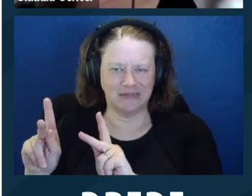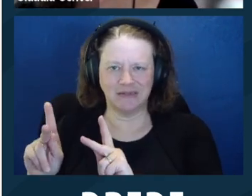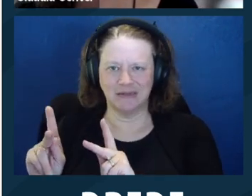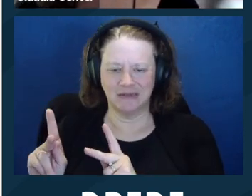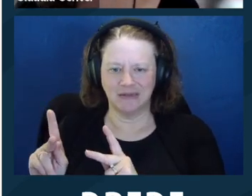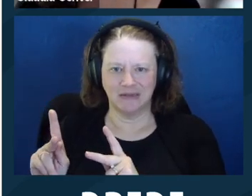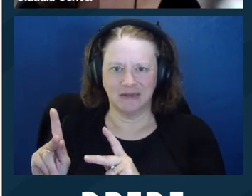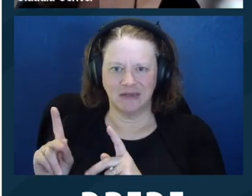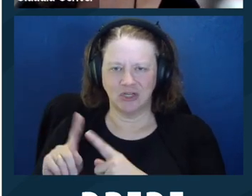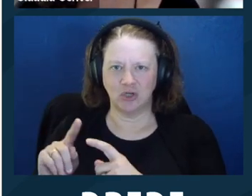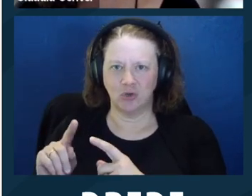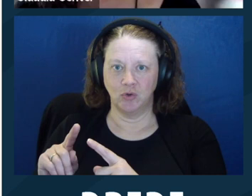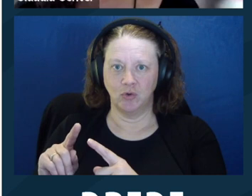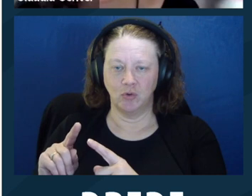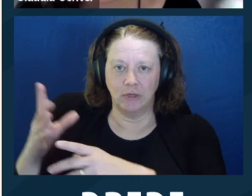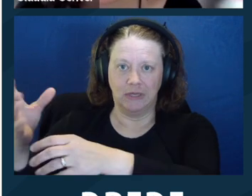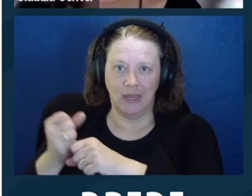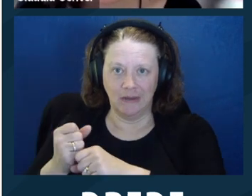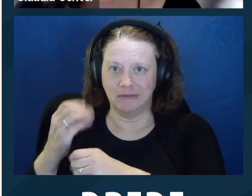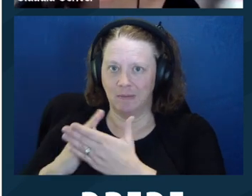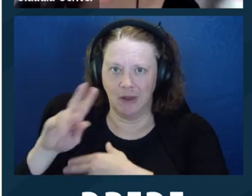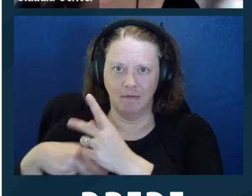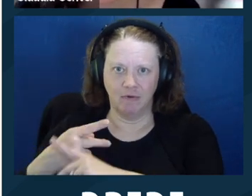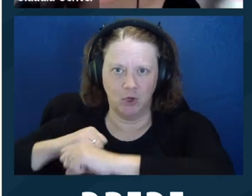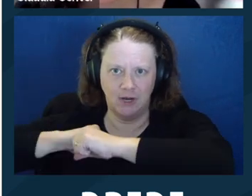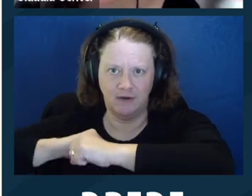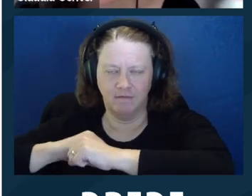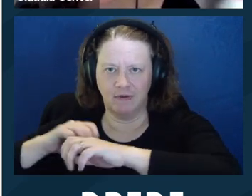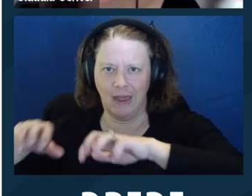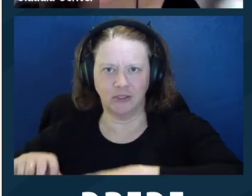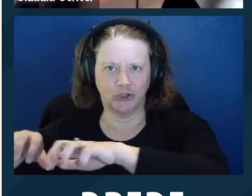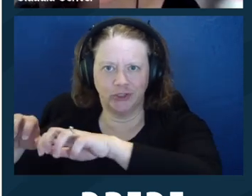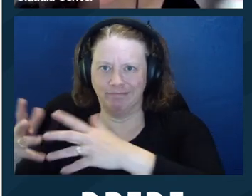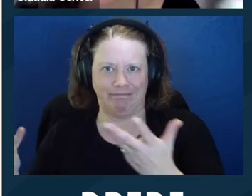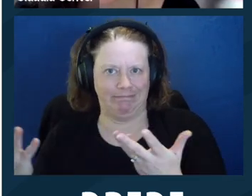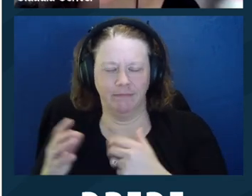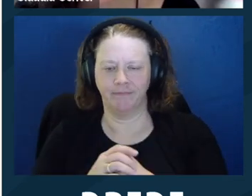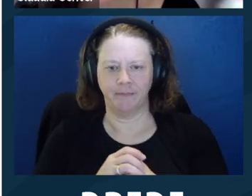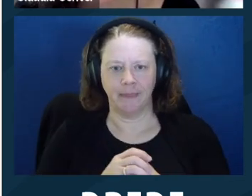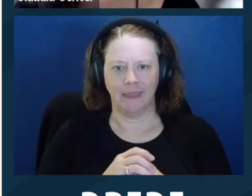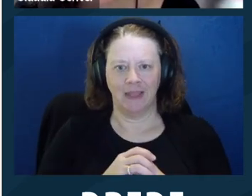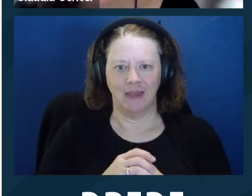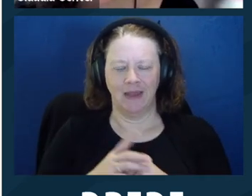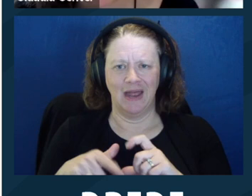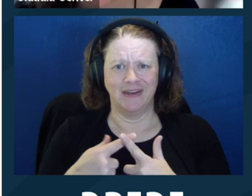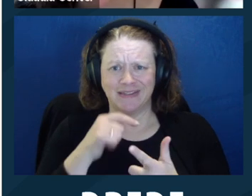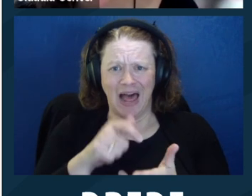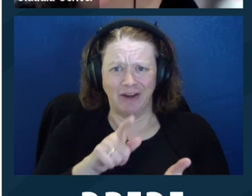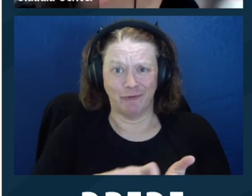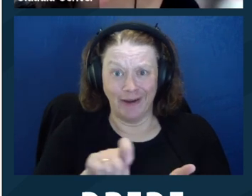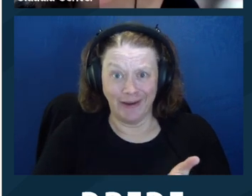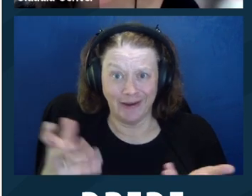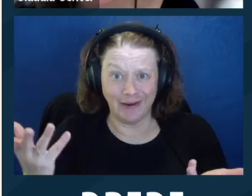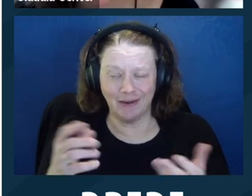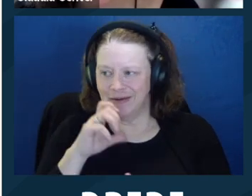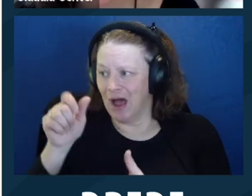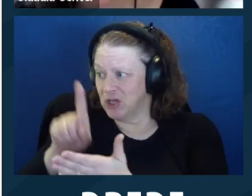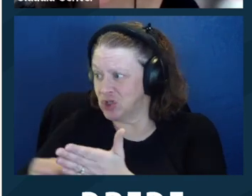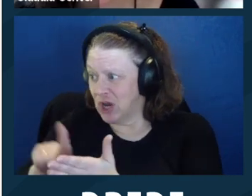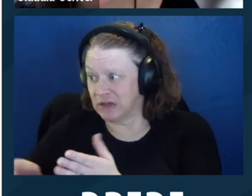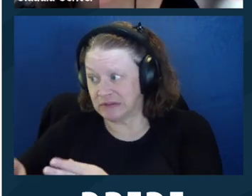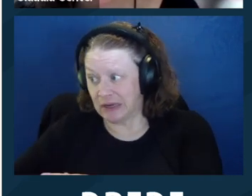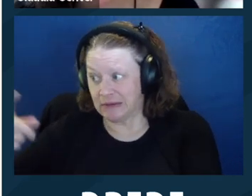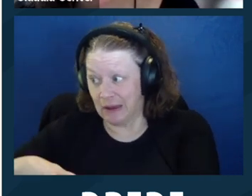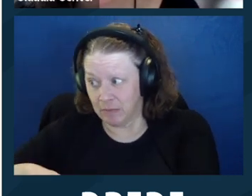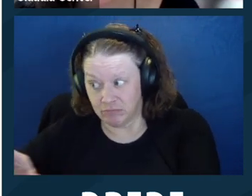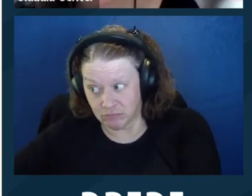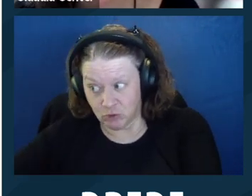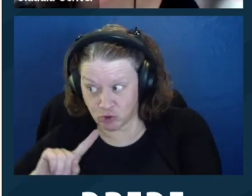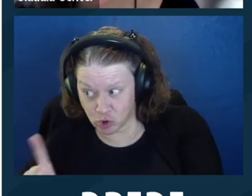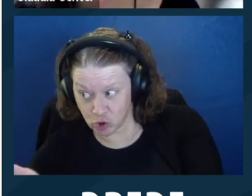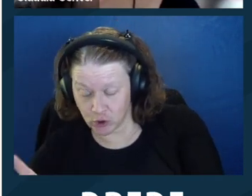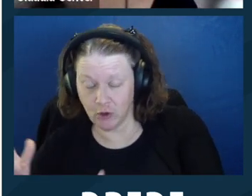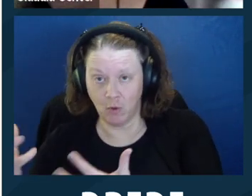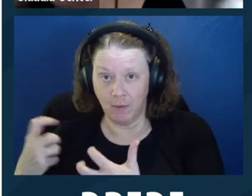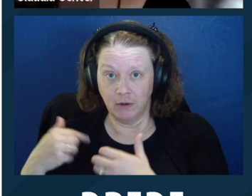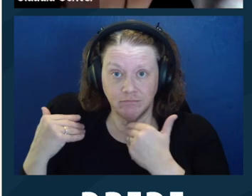to have sort of advanced consent to seek protective action and to not even have it be in writing